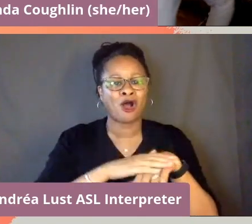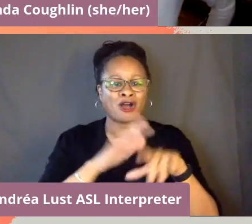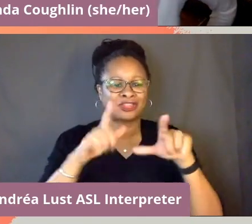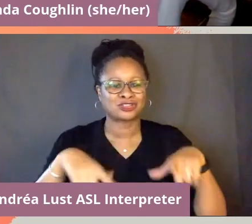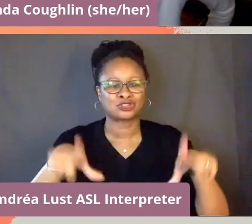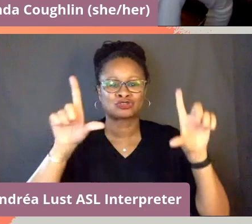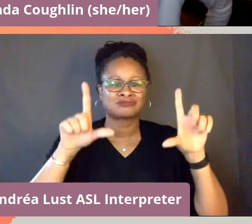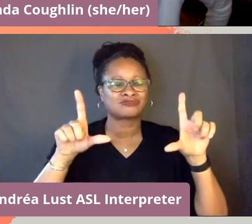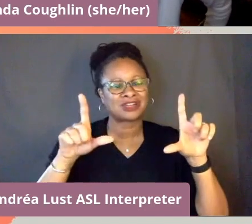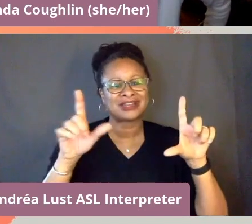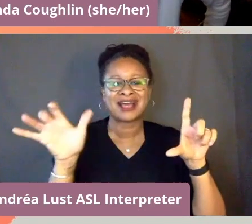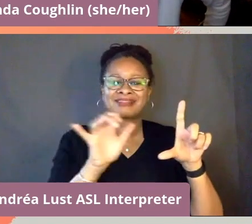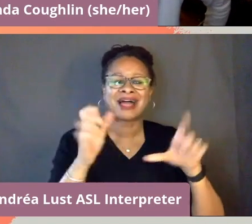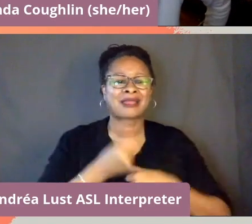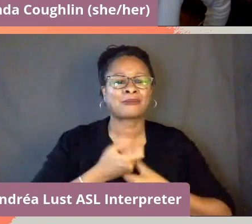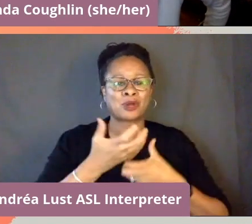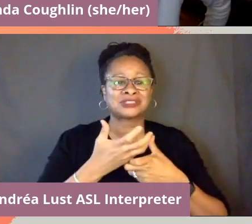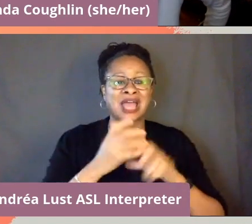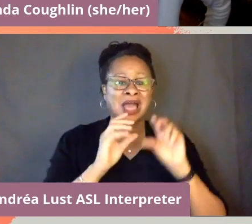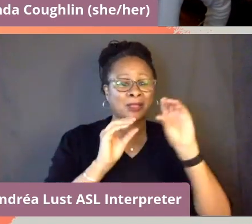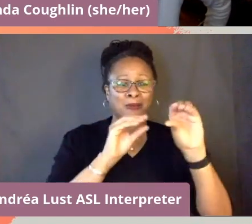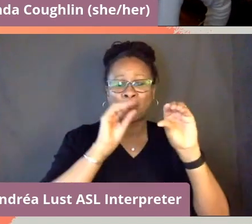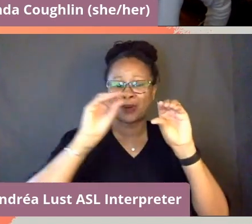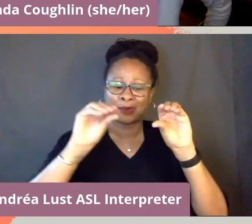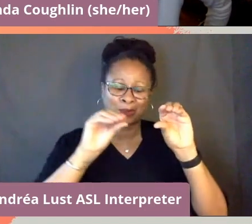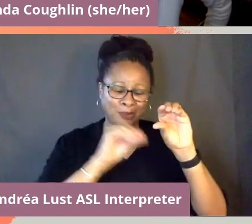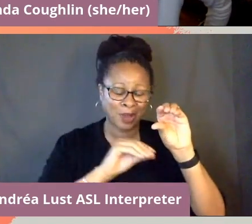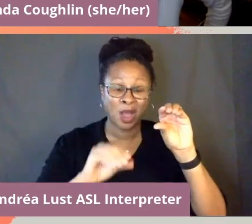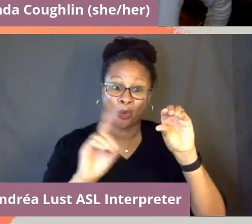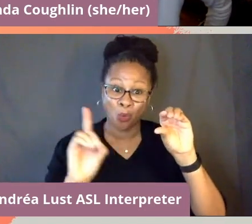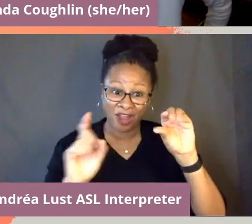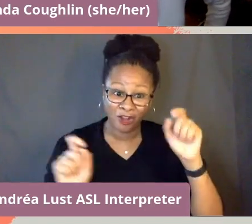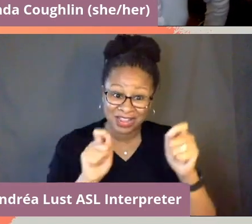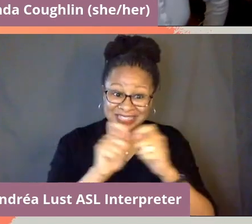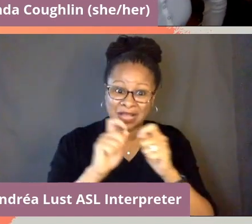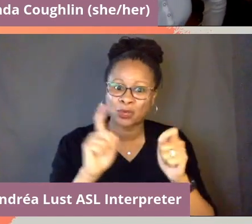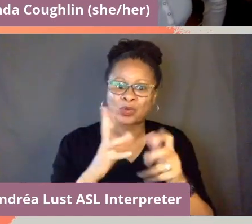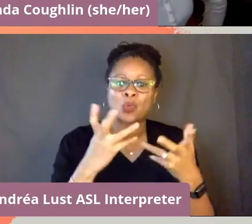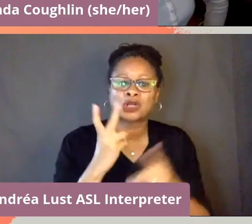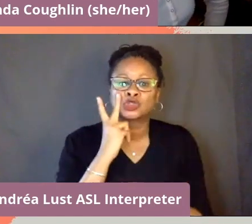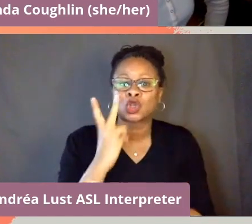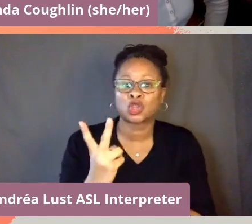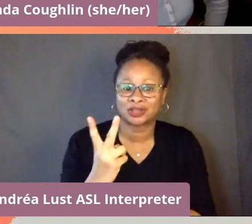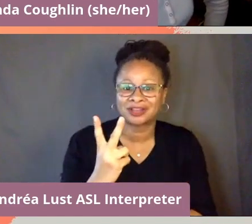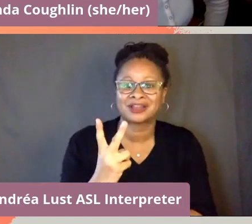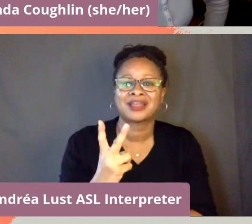that they're placed where we want people to look-- placed exactly where we want people to be looking